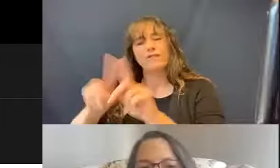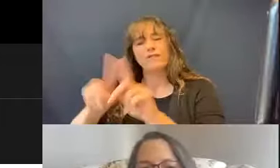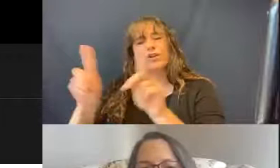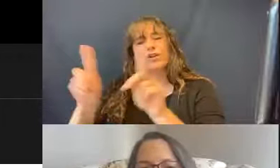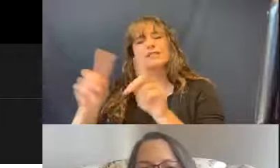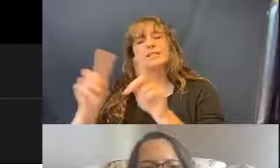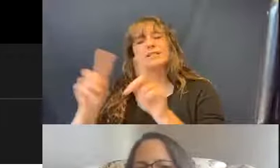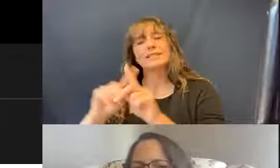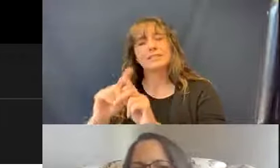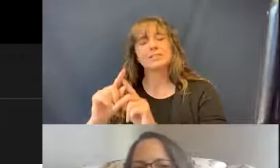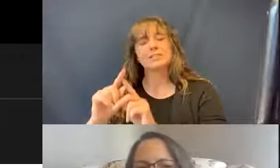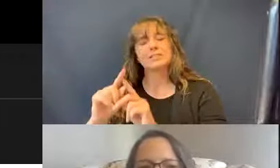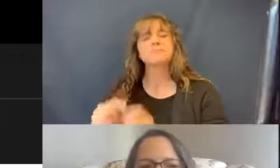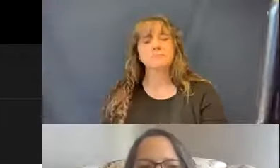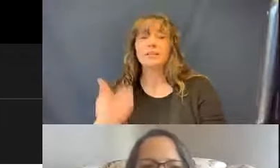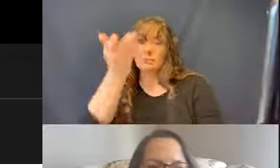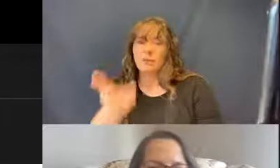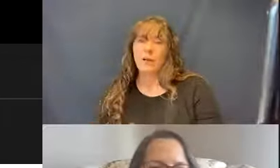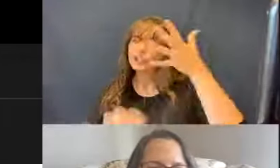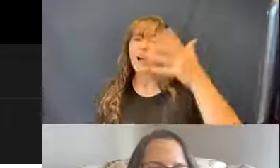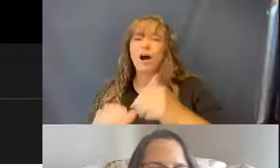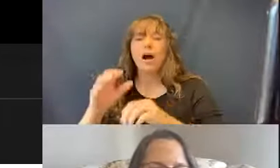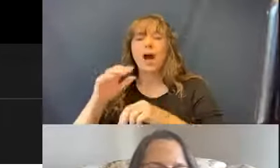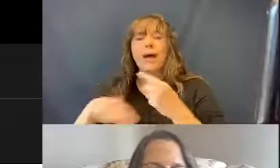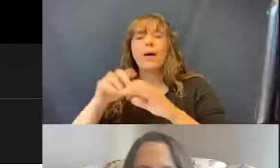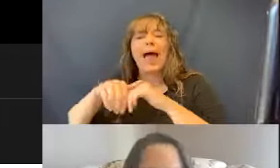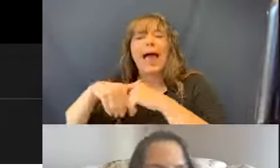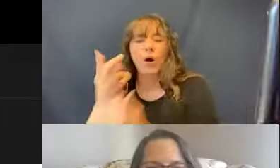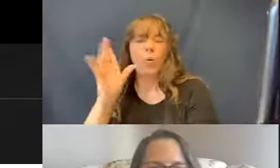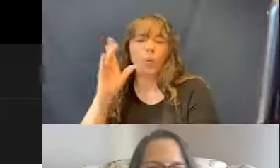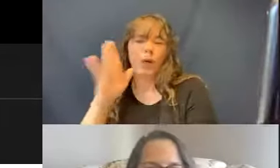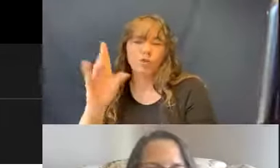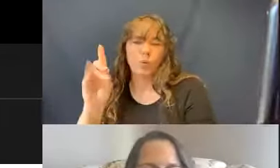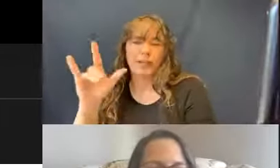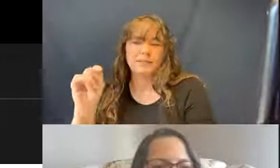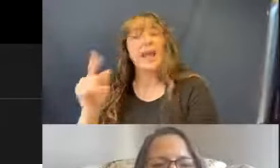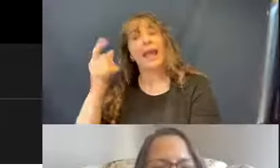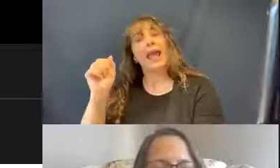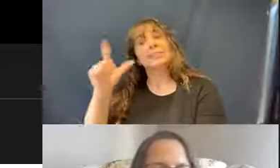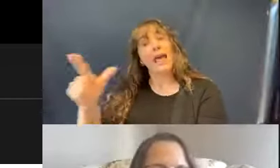going to do it. ASL communication is effective. They can use that. They can use cued speech.